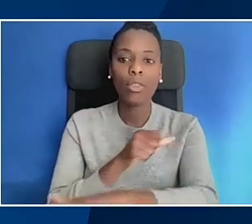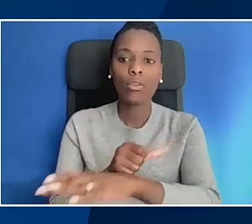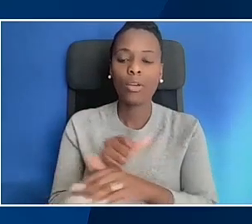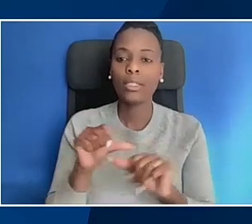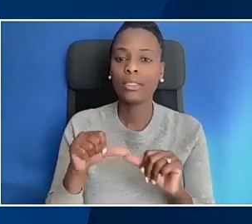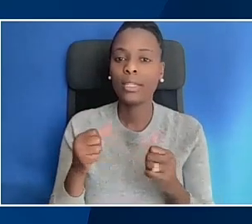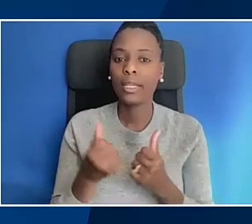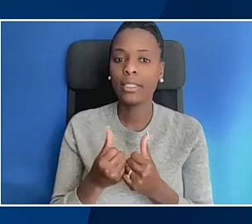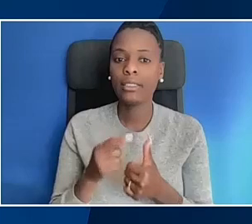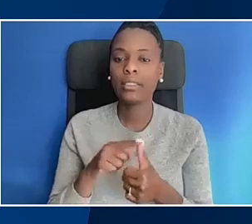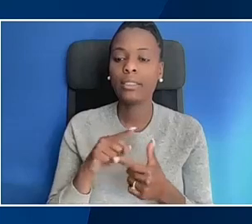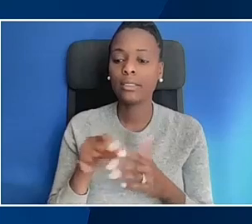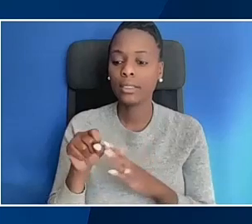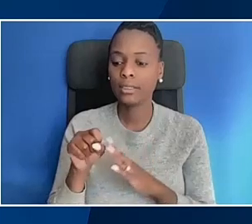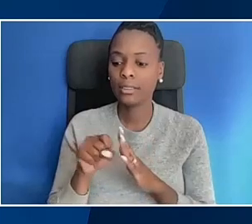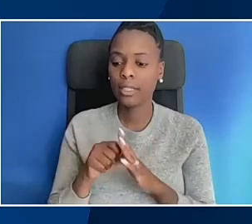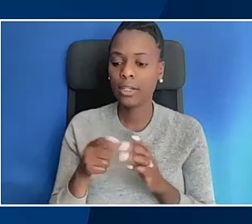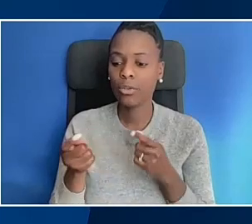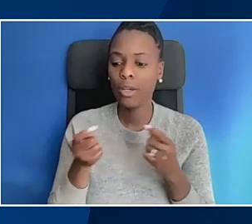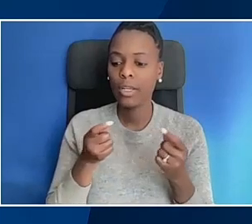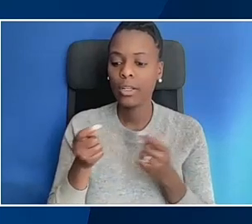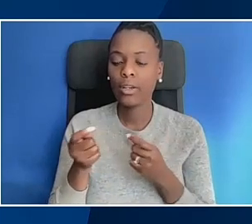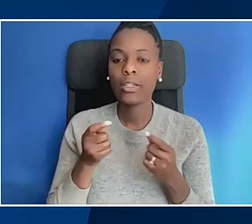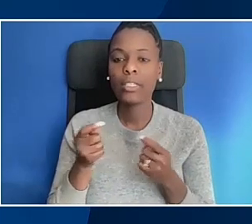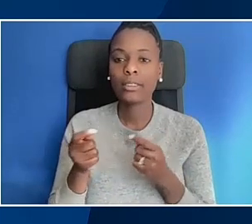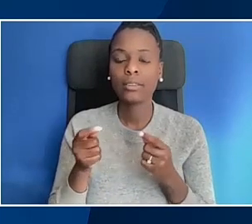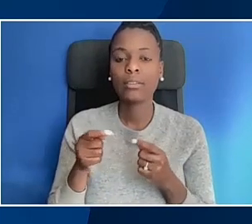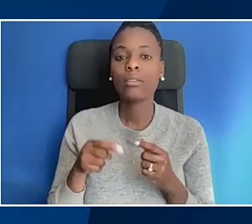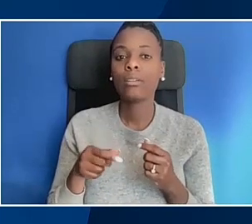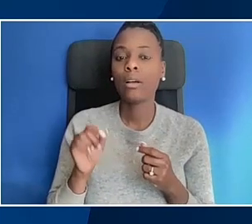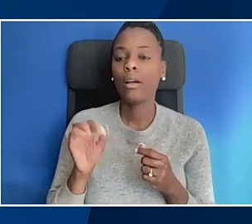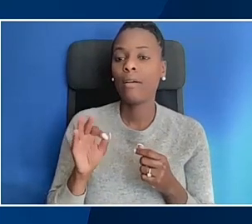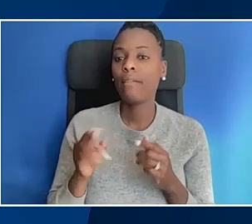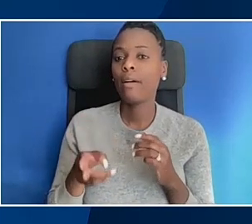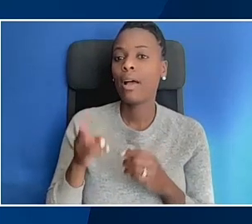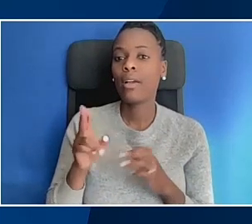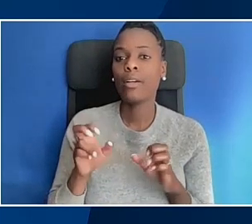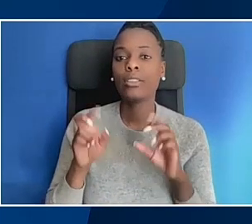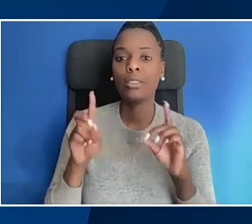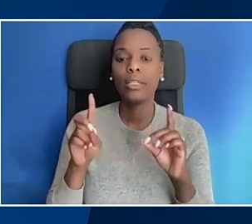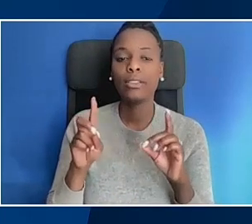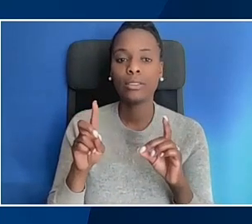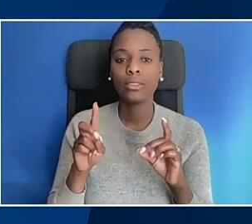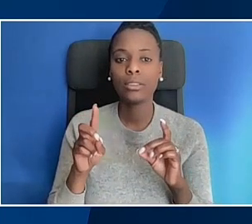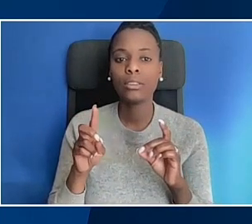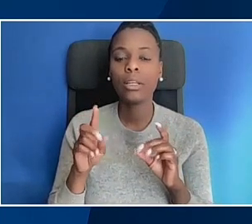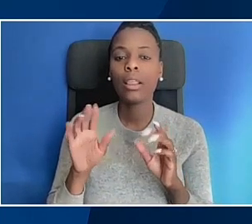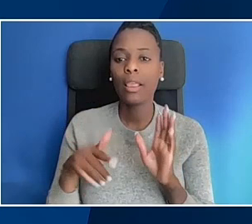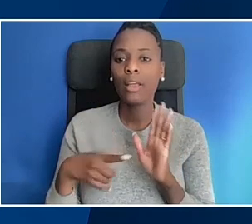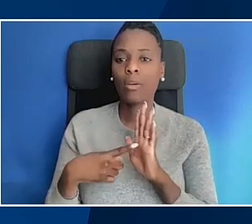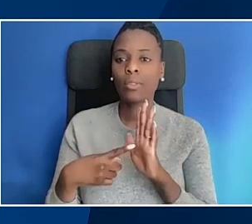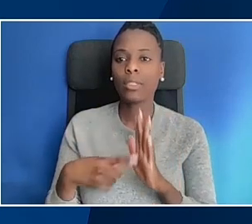institutions of higher education, that representative is, Michael Meotti, and he